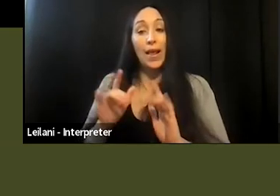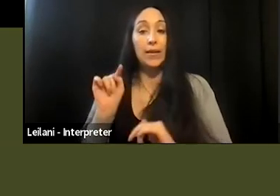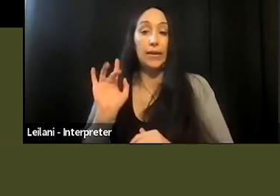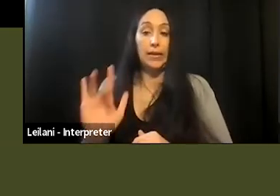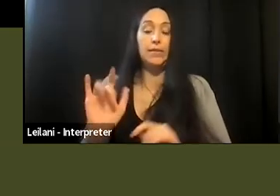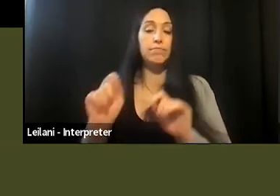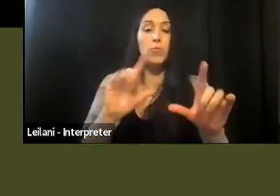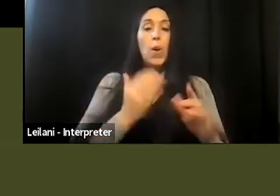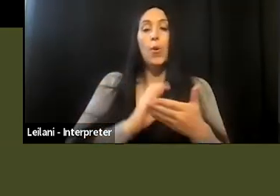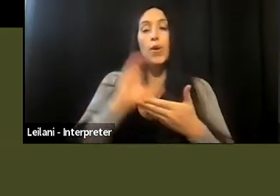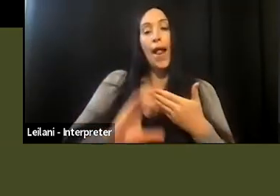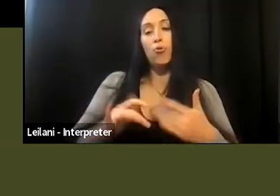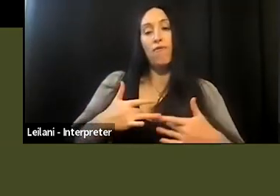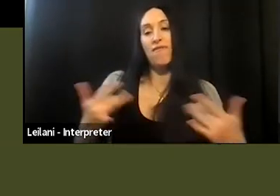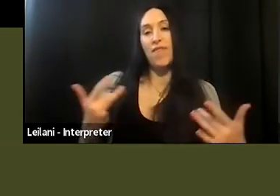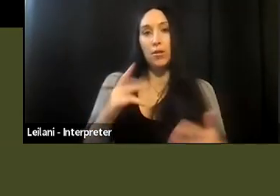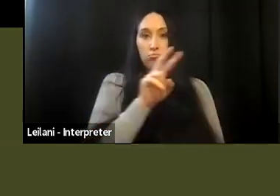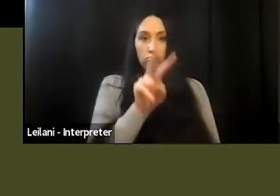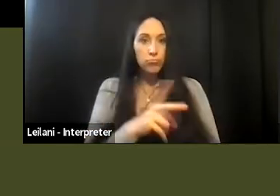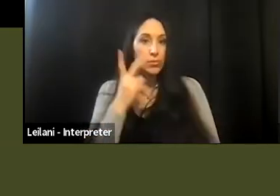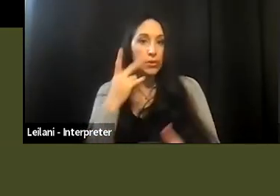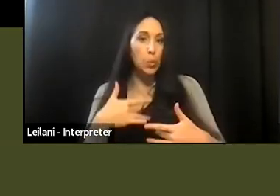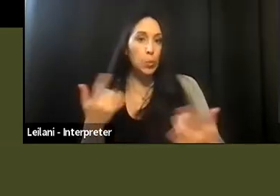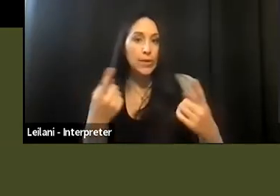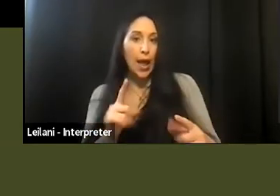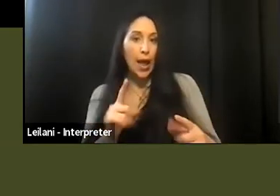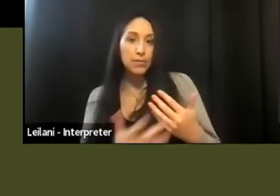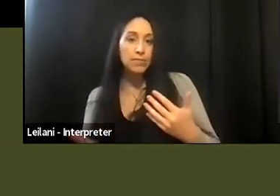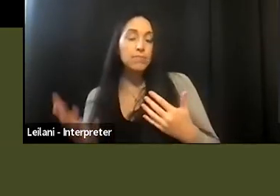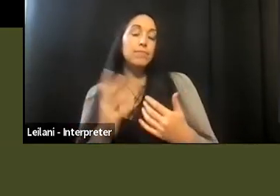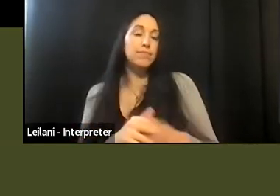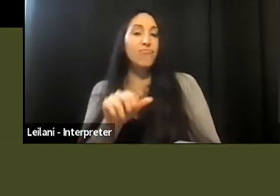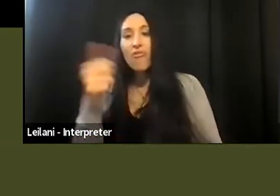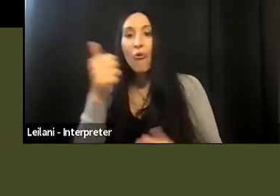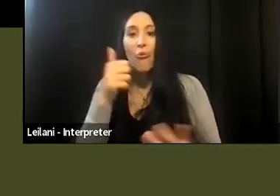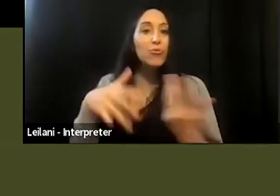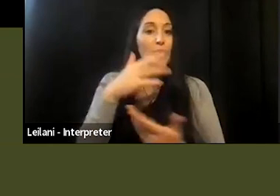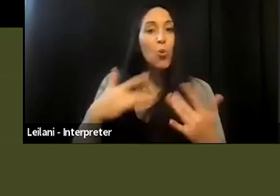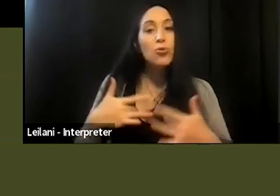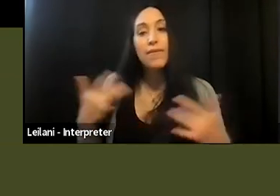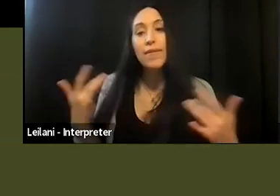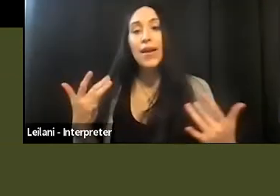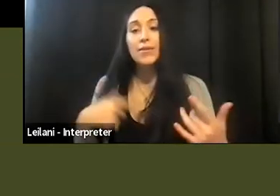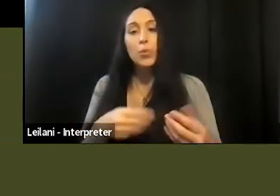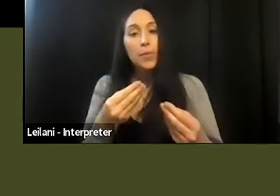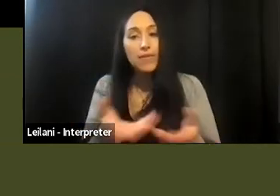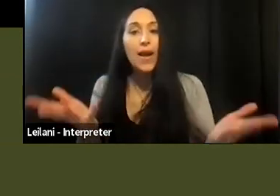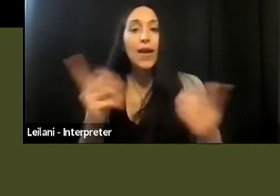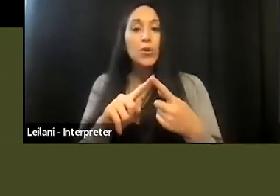and I encourage you guys to visit that. And you can see all the other social events that we provide to the community.